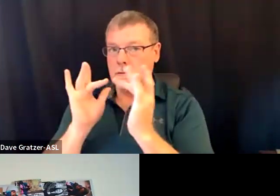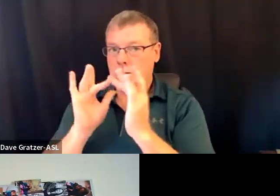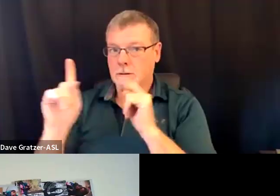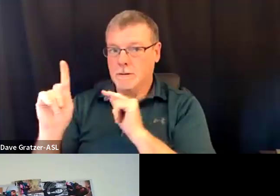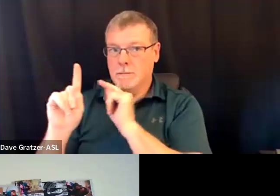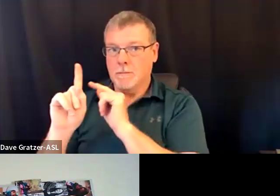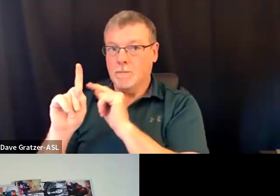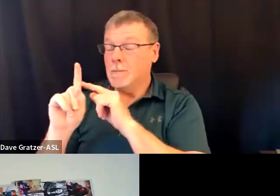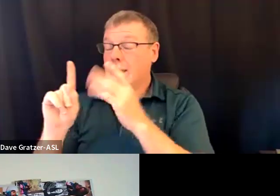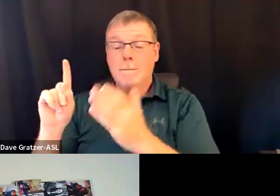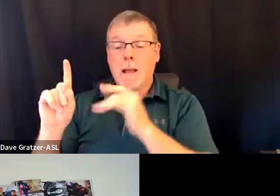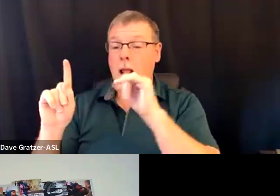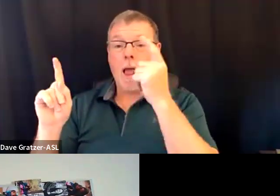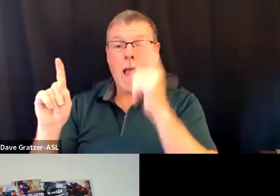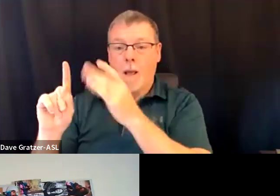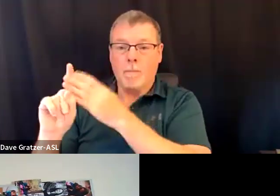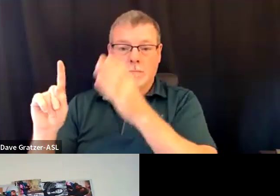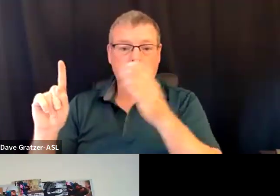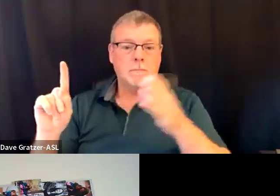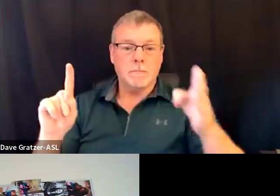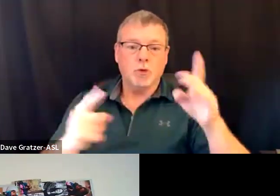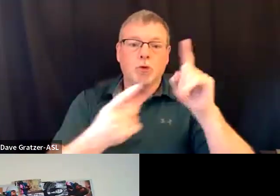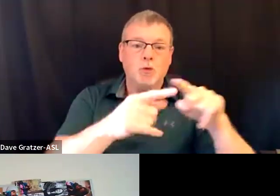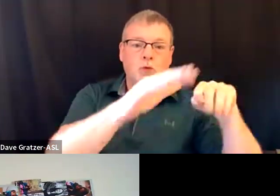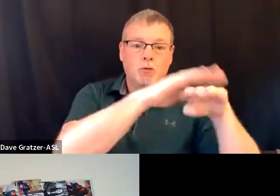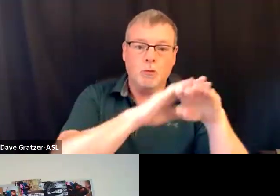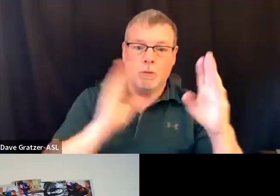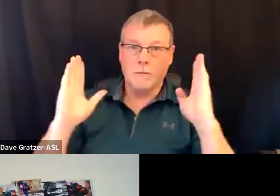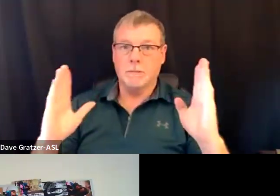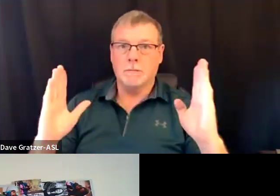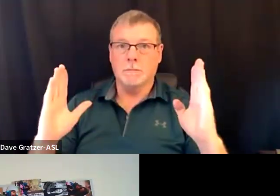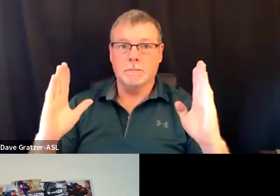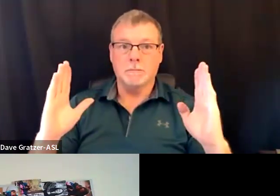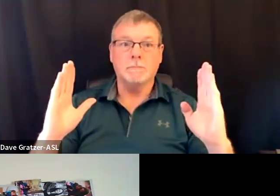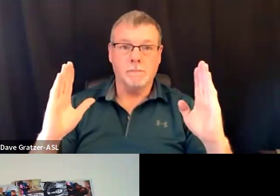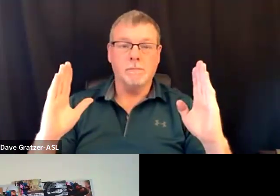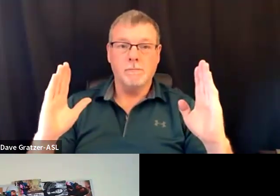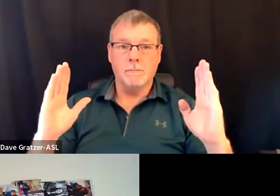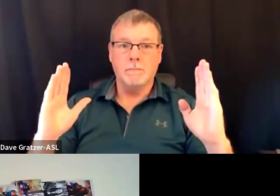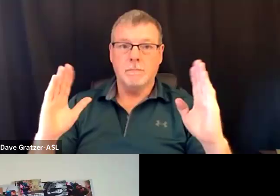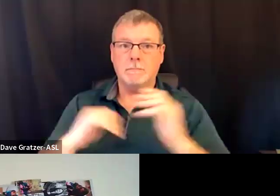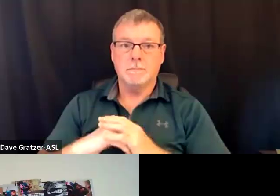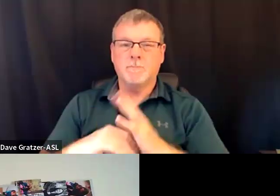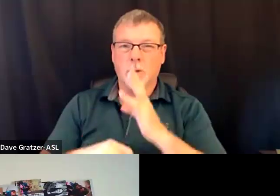That may not be the enrollment date or the date of past status determination, right? We talked about that last week.